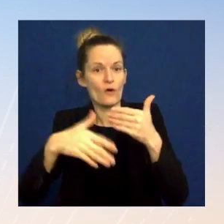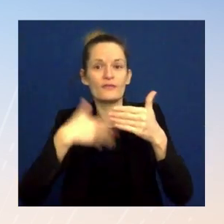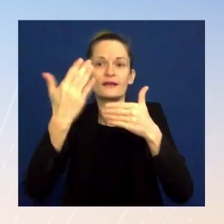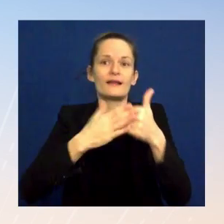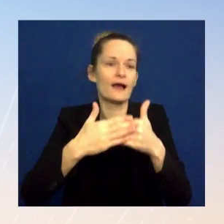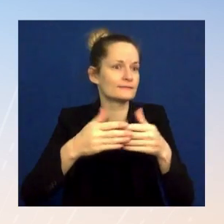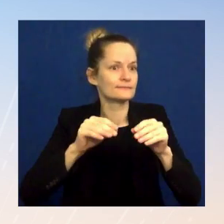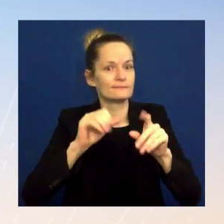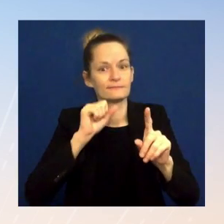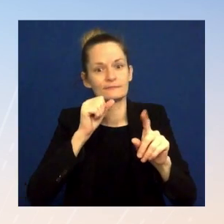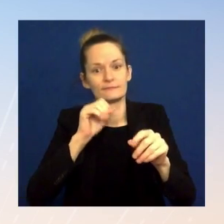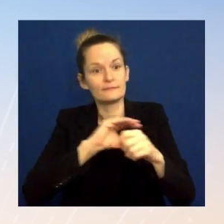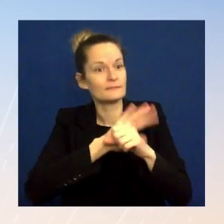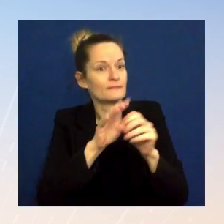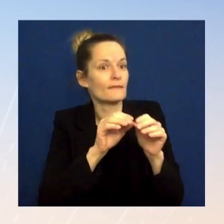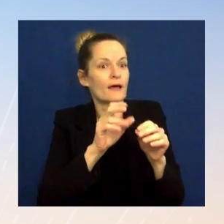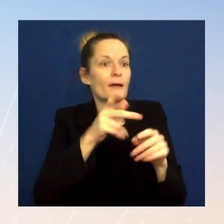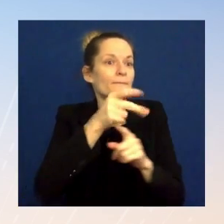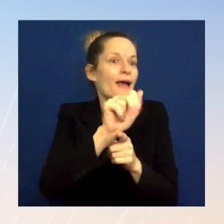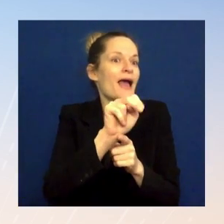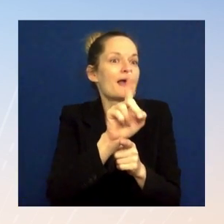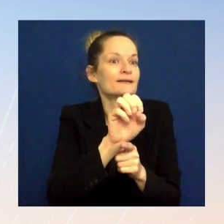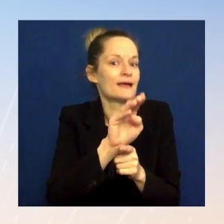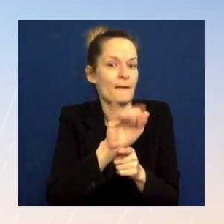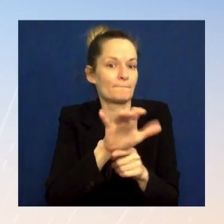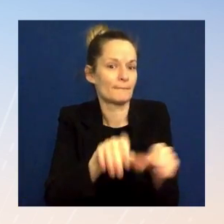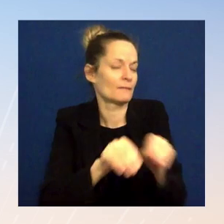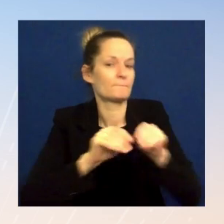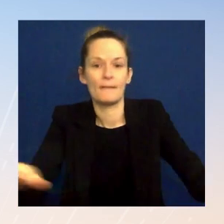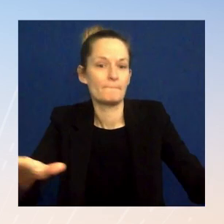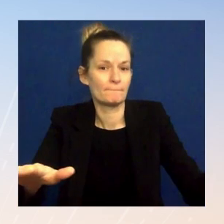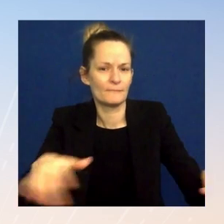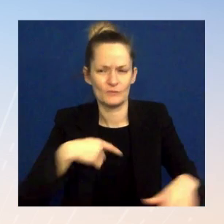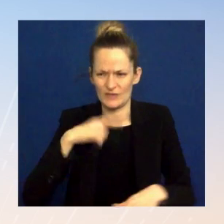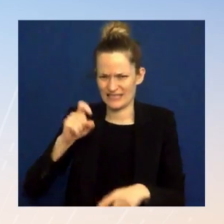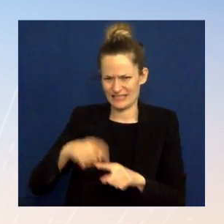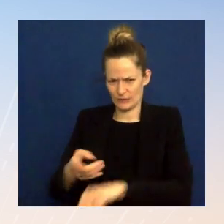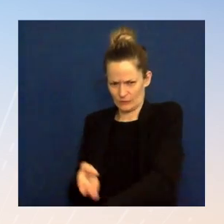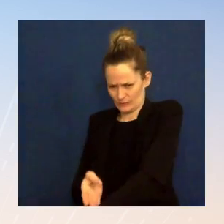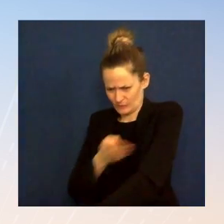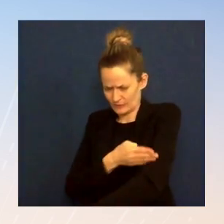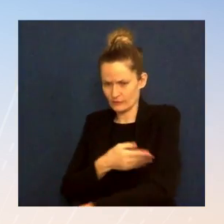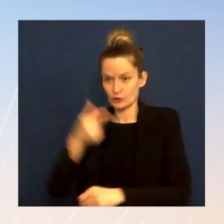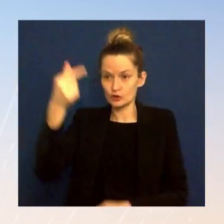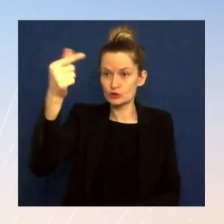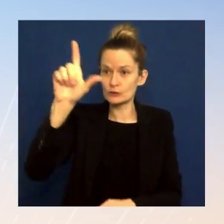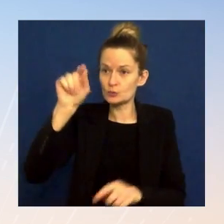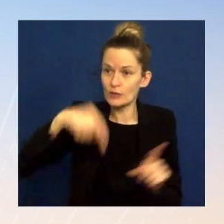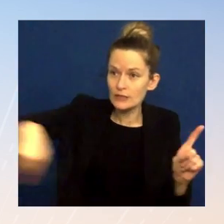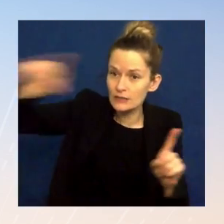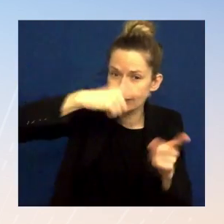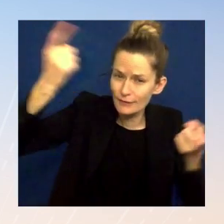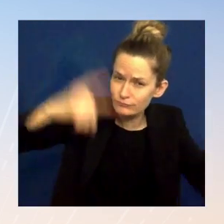to try to make progress to show that the G20 is aligned not just around effectively dealing with COVID-19,